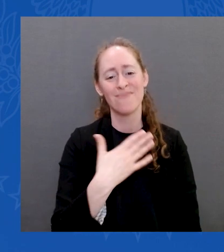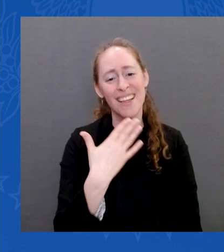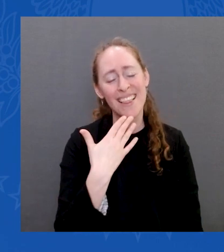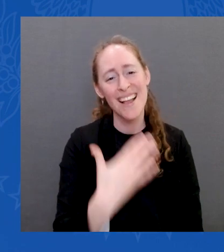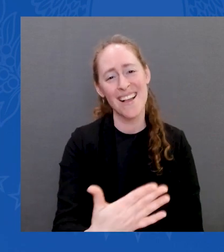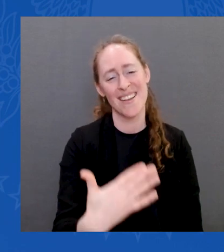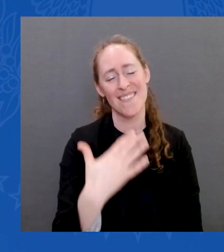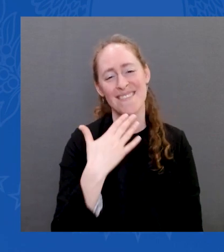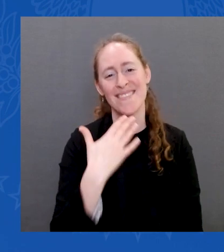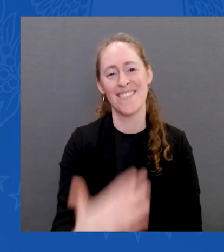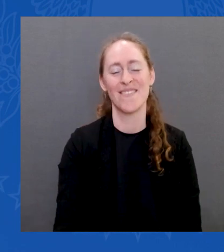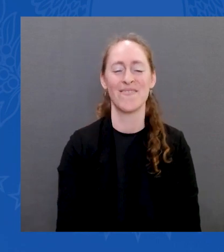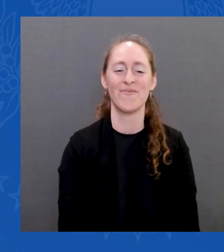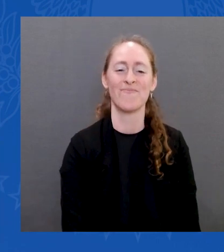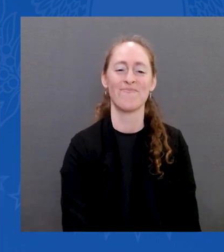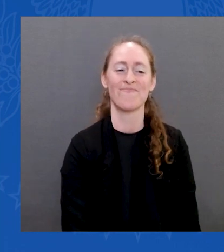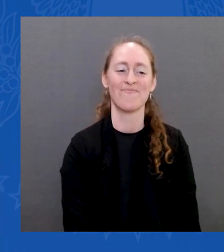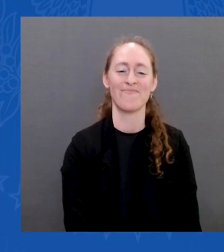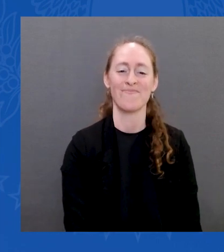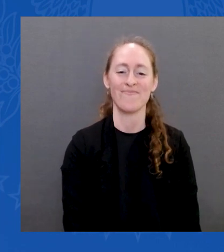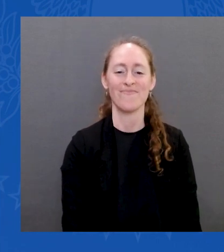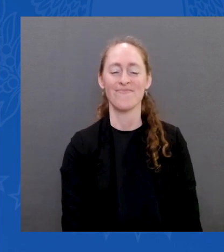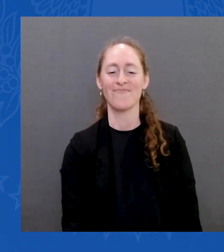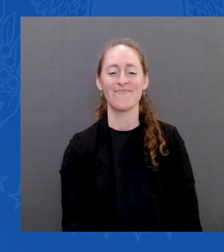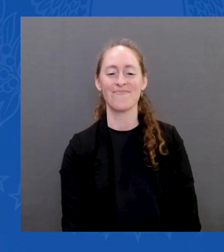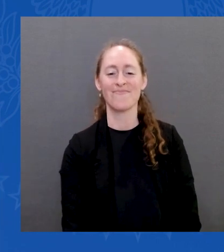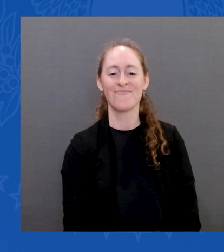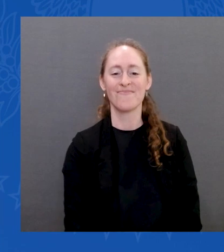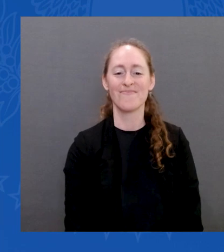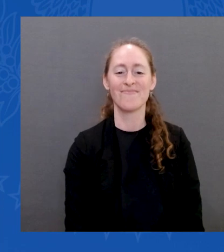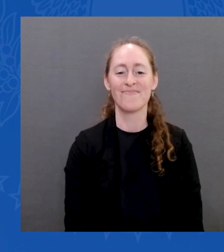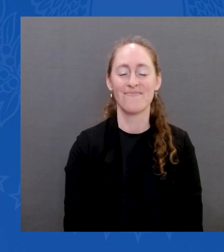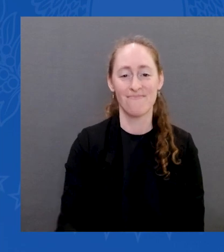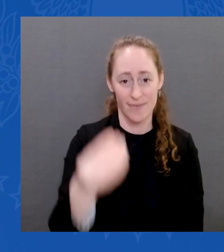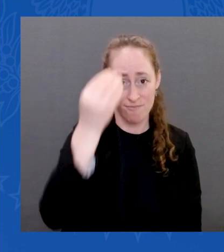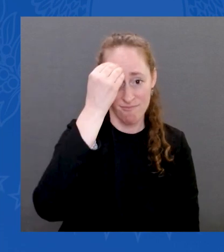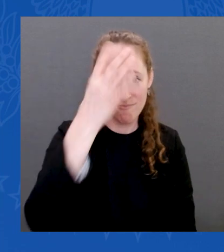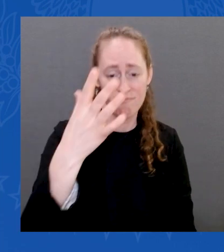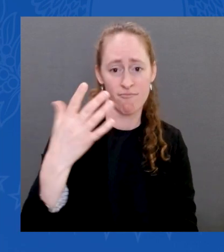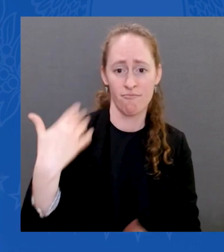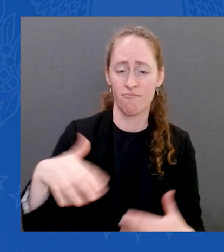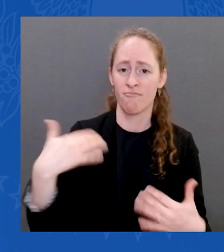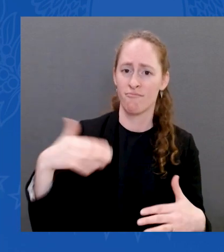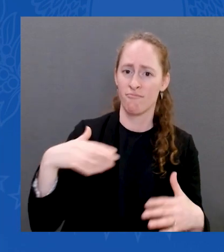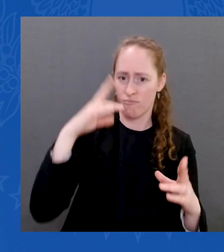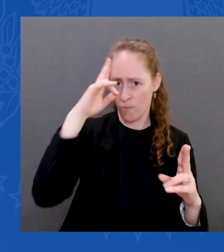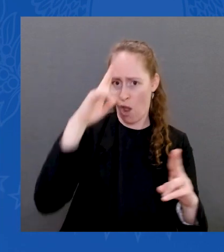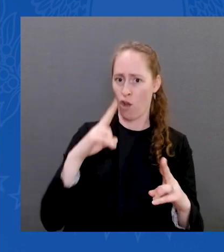It's just a honor and a pleasure to be here. President Biden, thank you for your belief